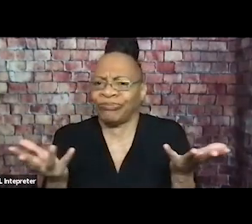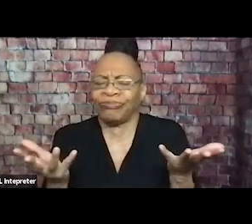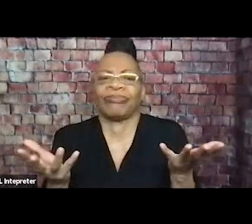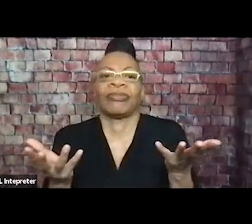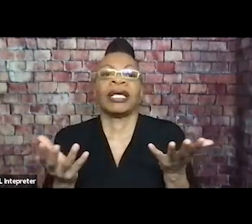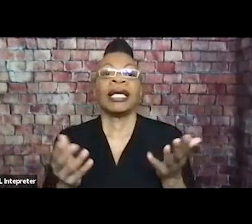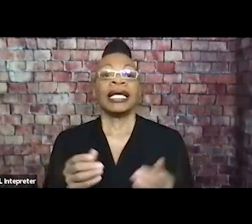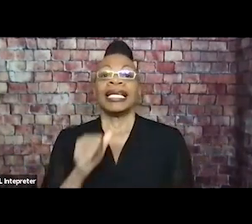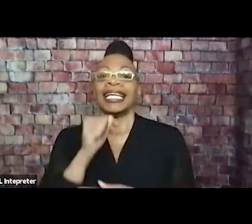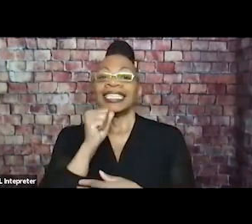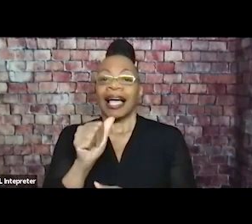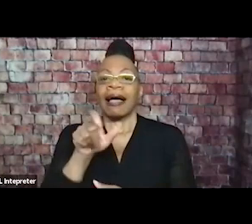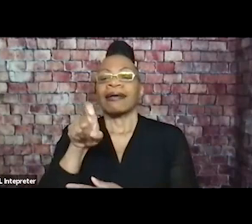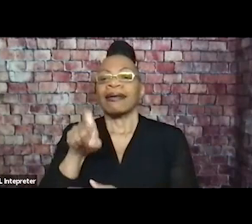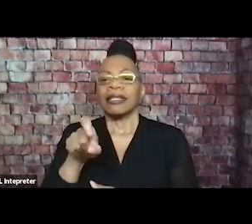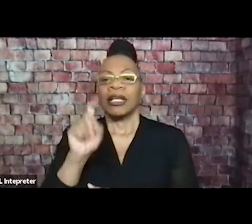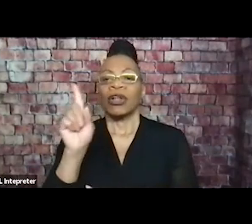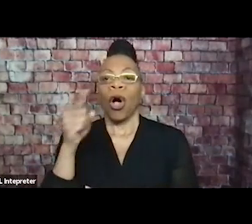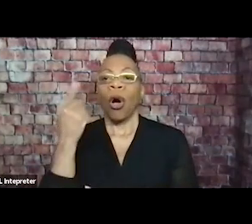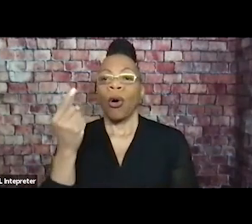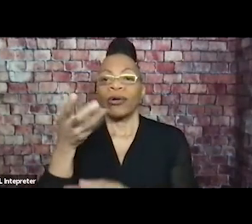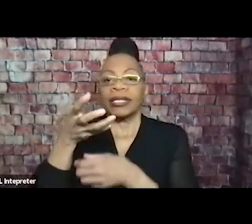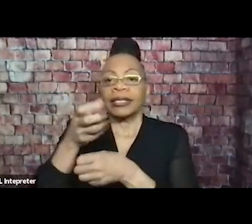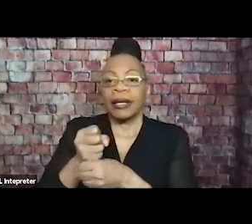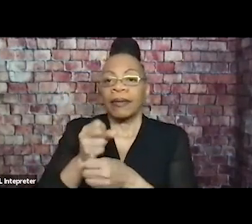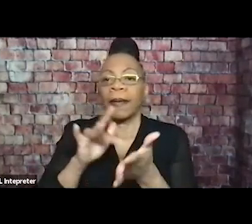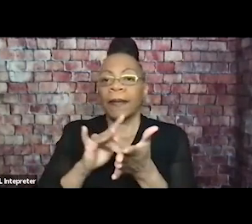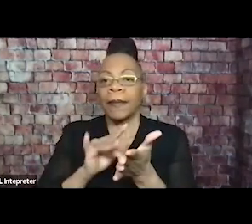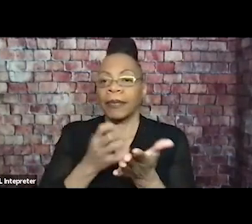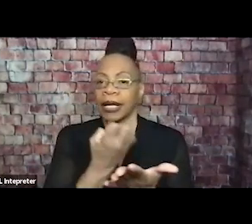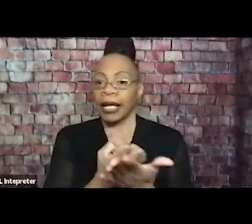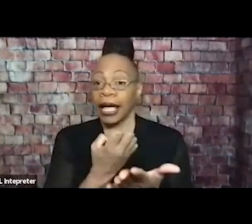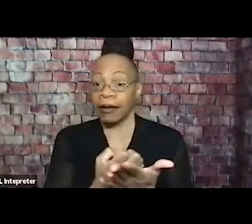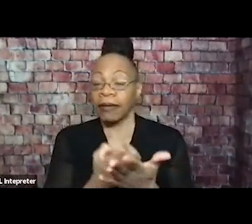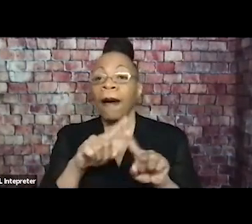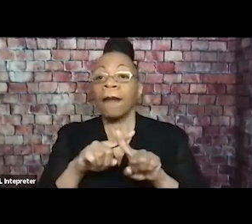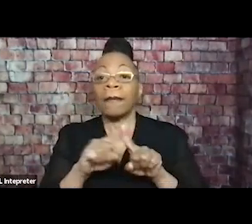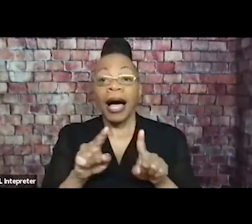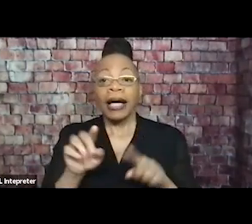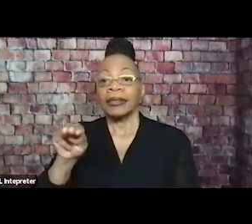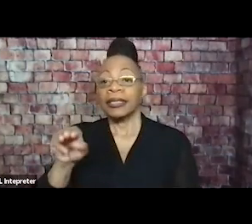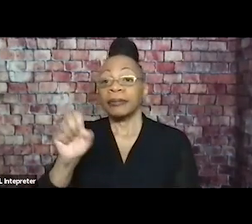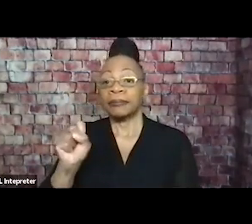it is not necessarily only a summary of the medical evidence, but rather a medical summary report is a letter.